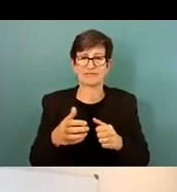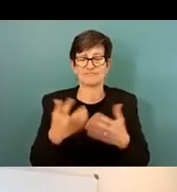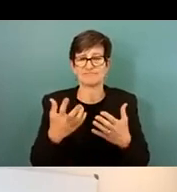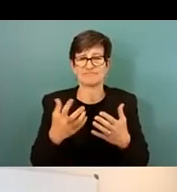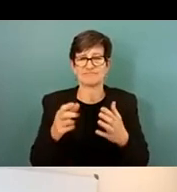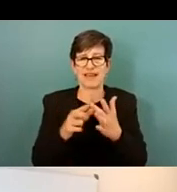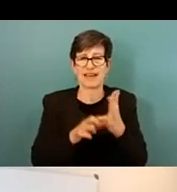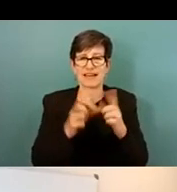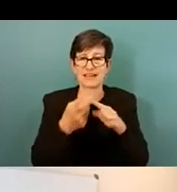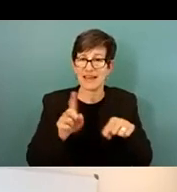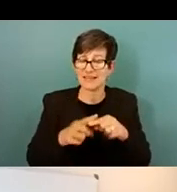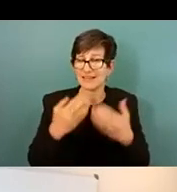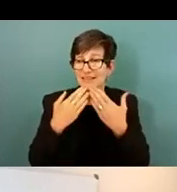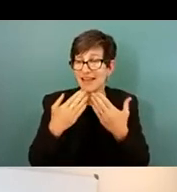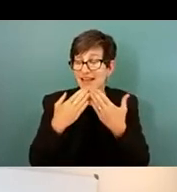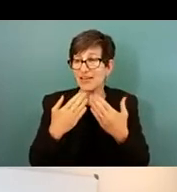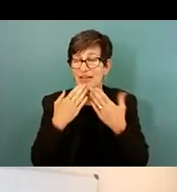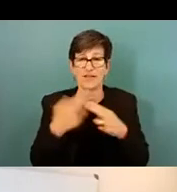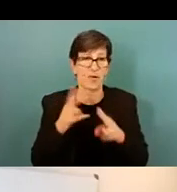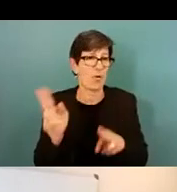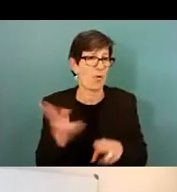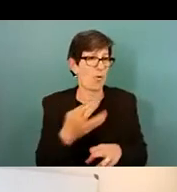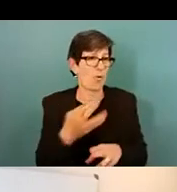it that have brought this to the table. So thanks very much.